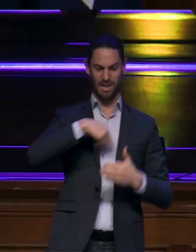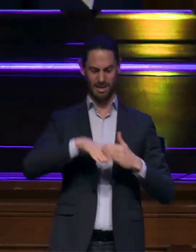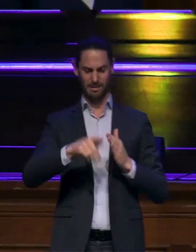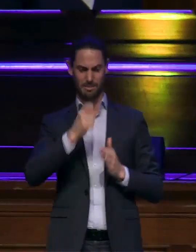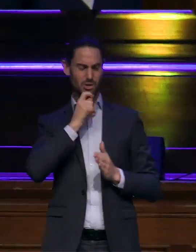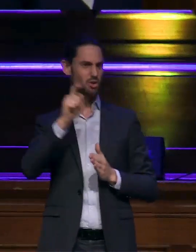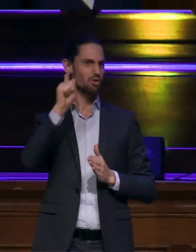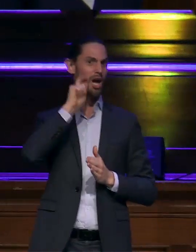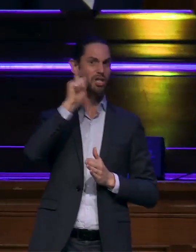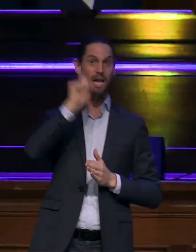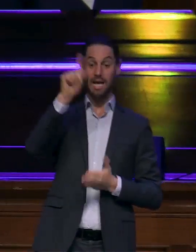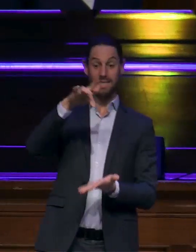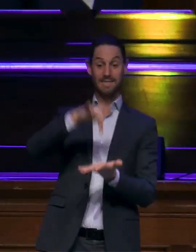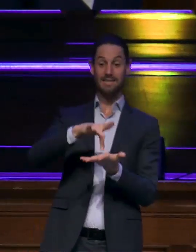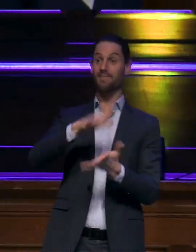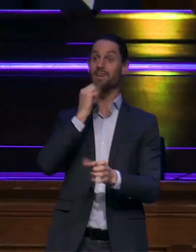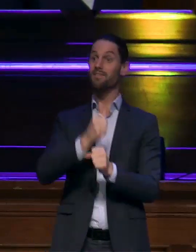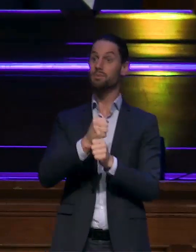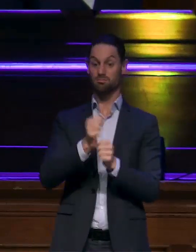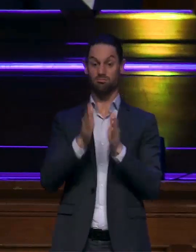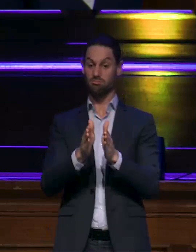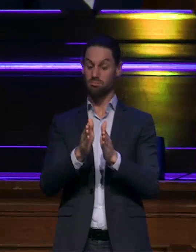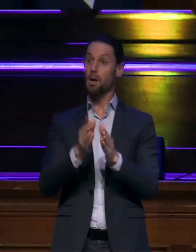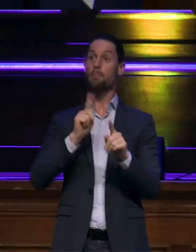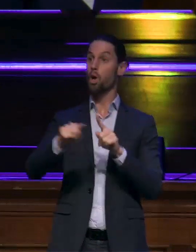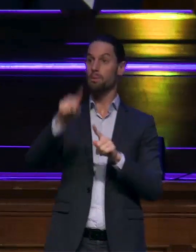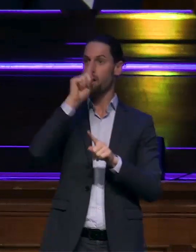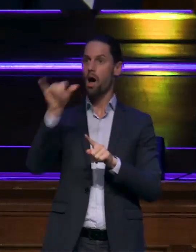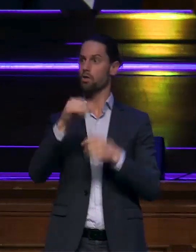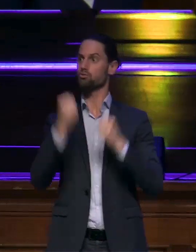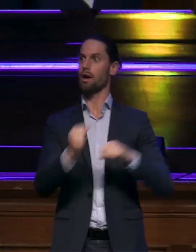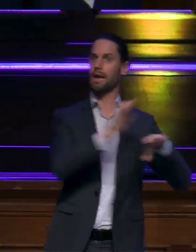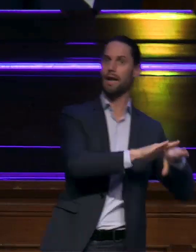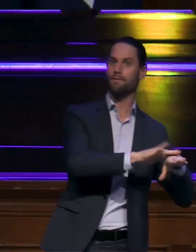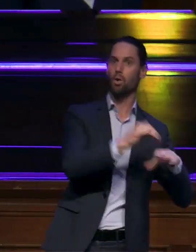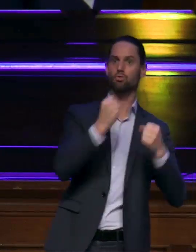from the center and a fleeing if you like to to the margins and often the